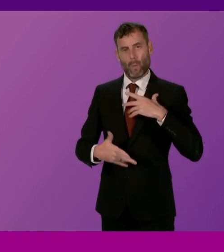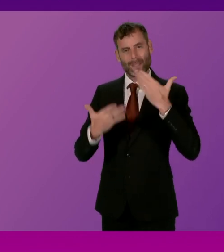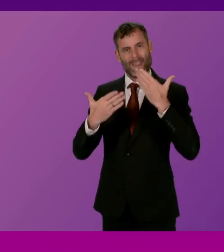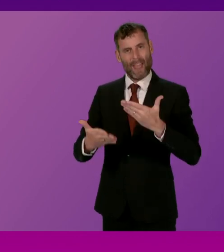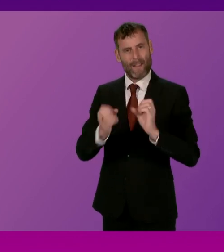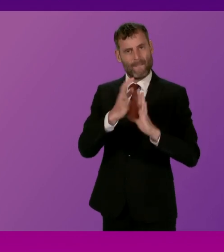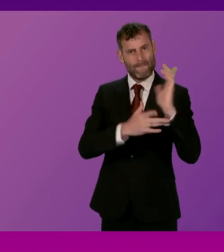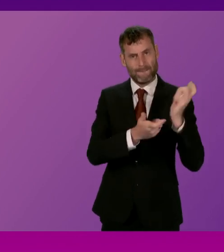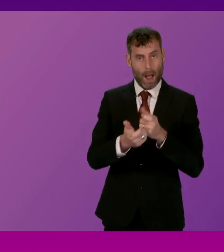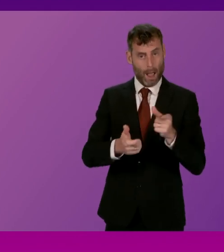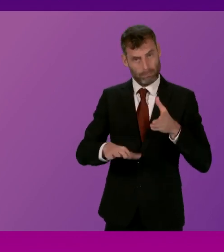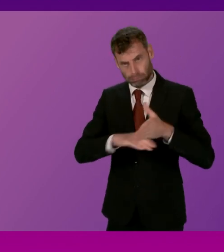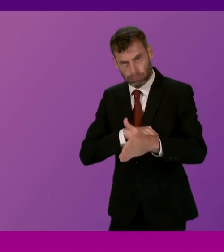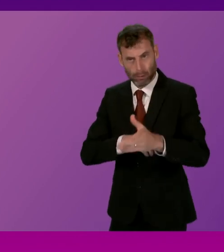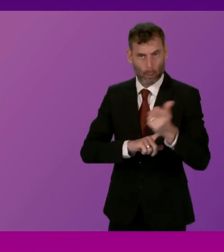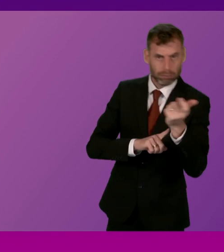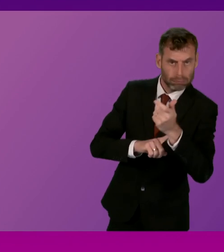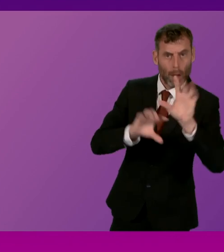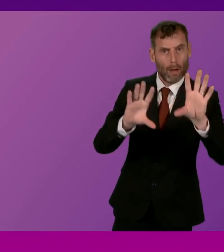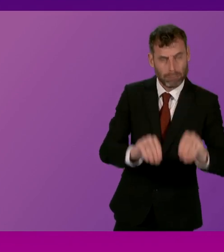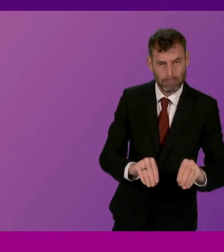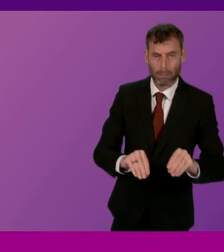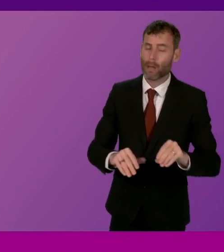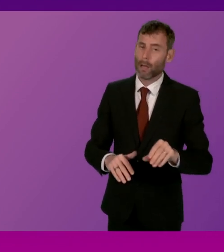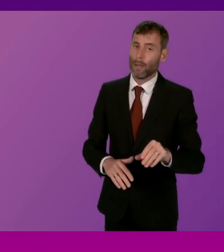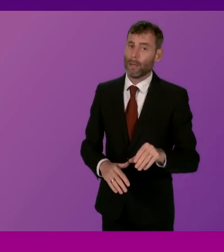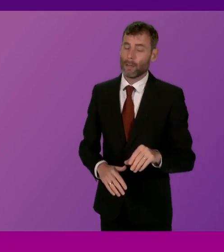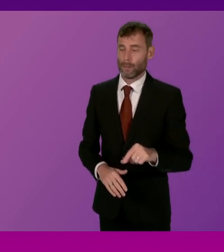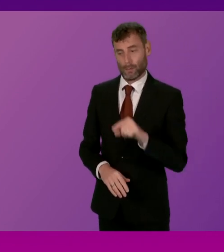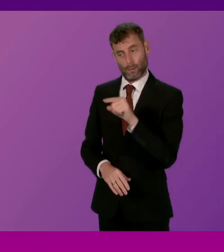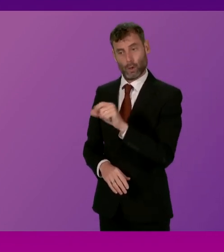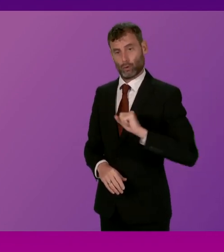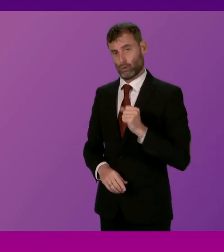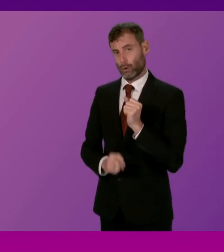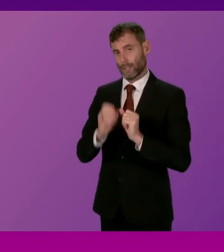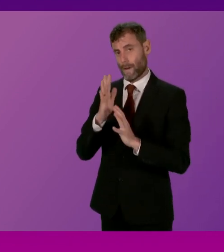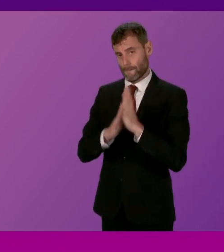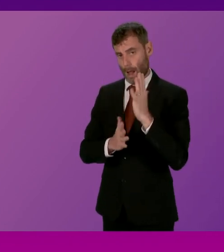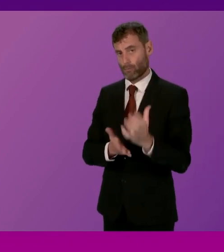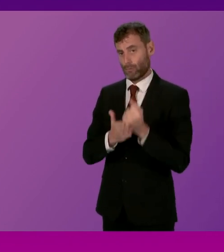to those incidents, which were rightly operational matters for the Scottish Fire and Rescue Service.